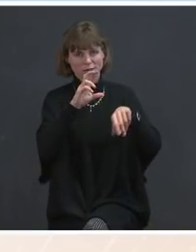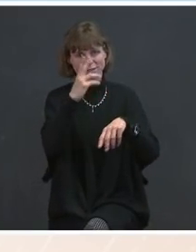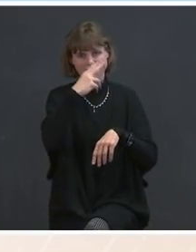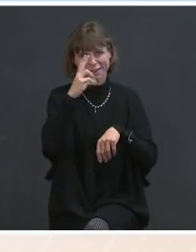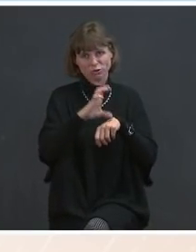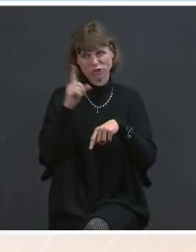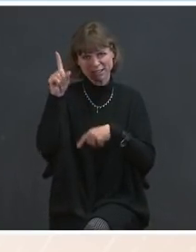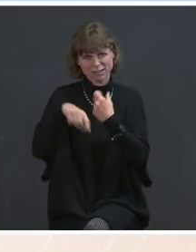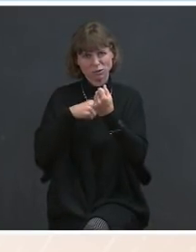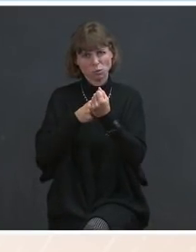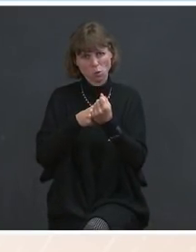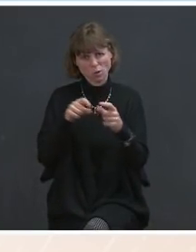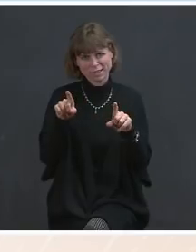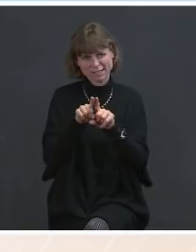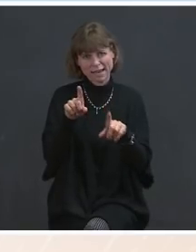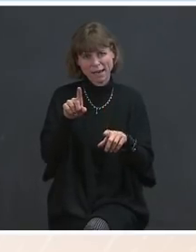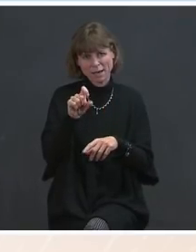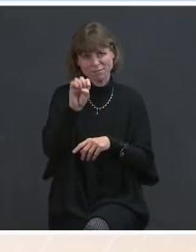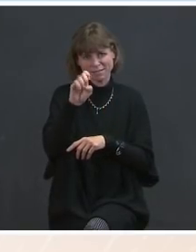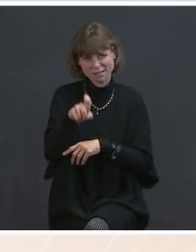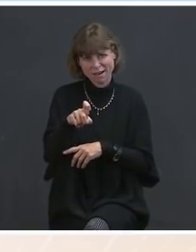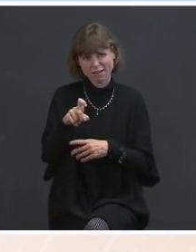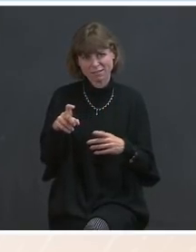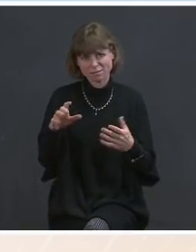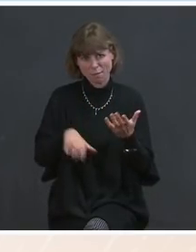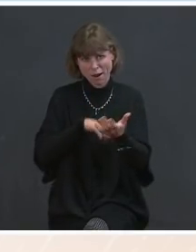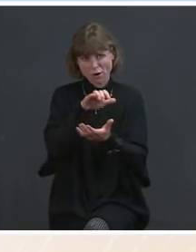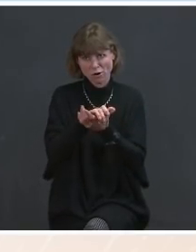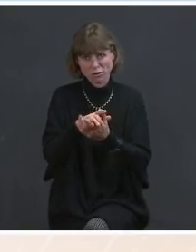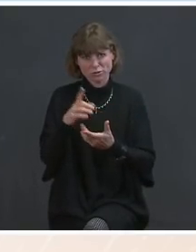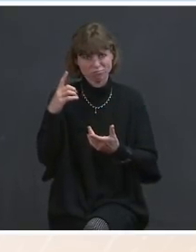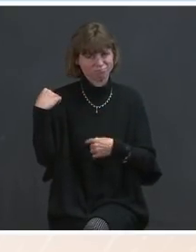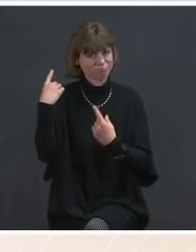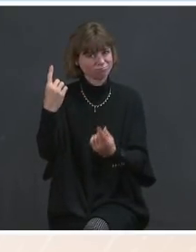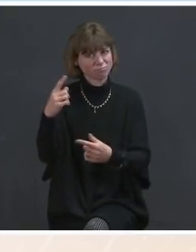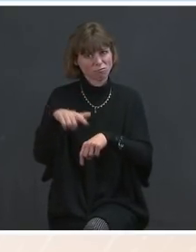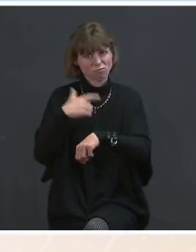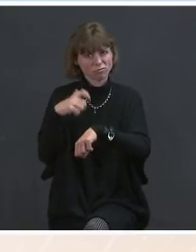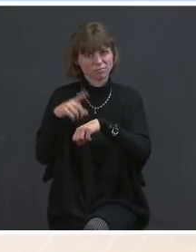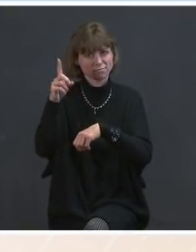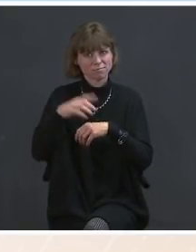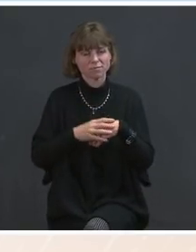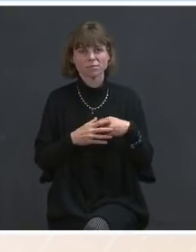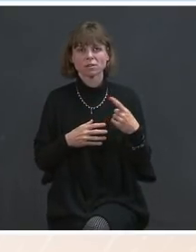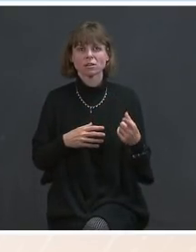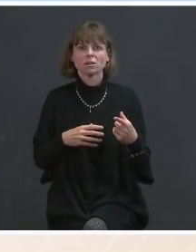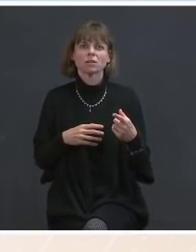The Press: And then, finally, does the President -- the President is the head of the Democratic Party.